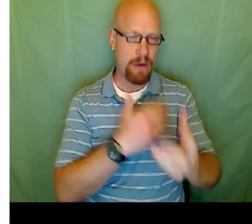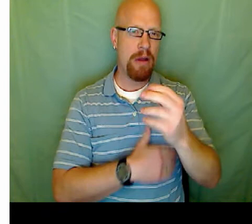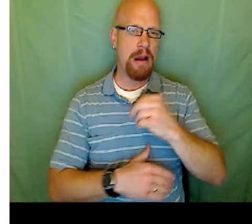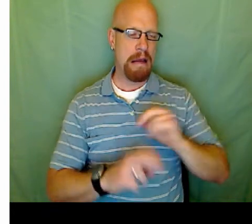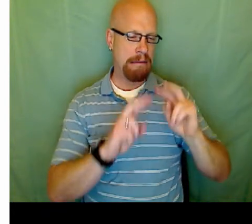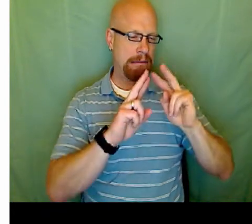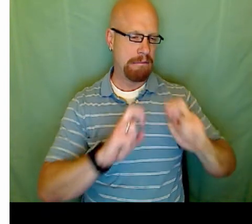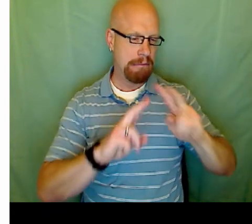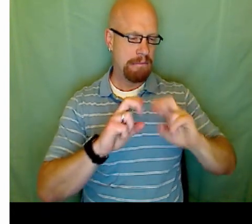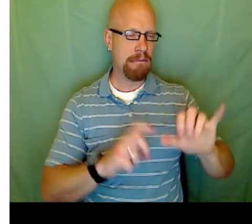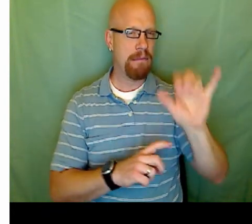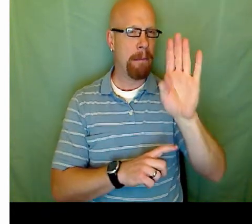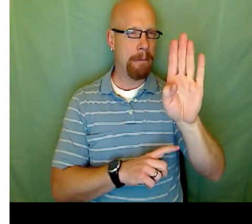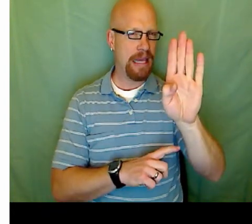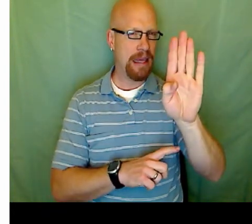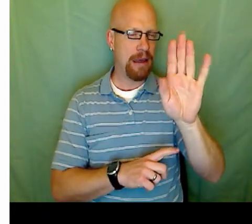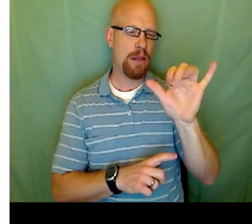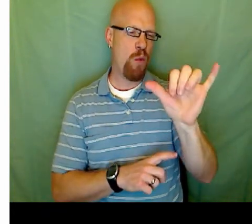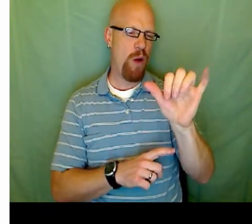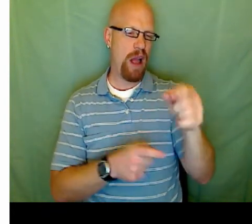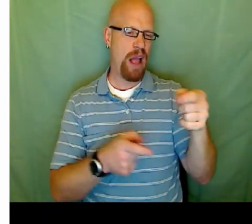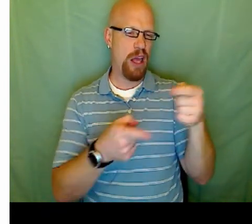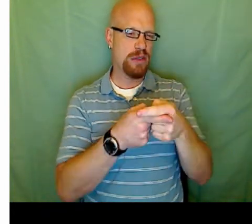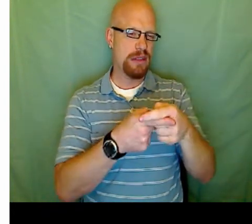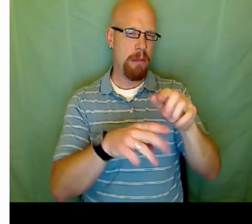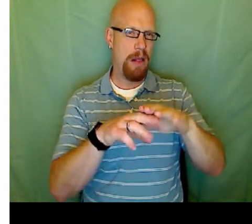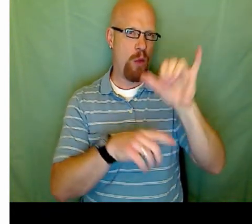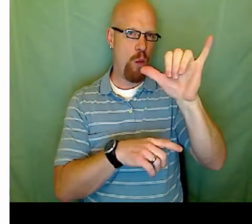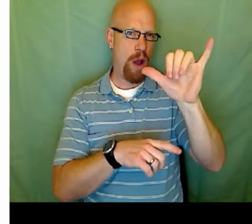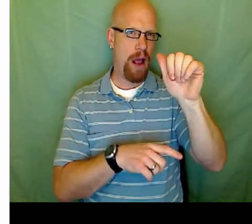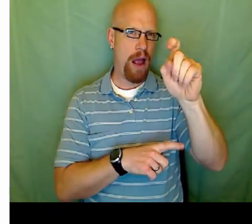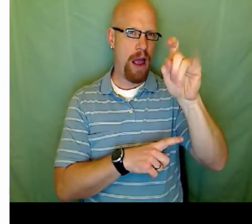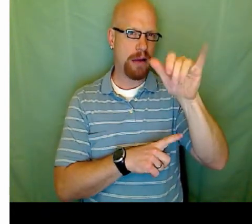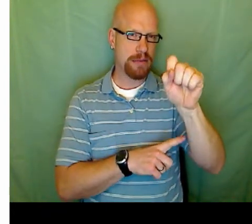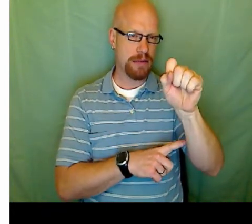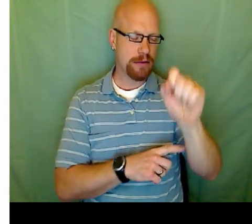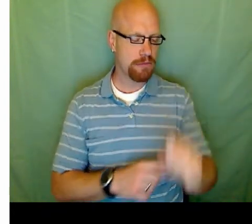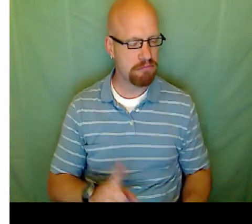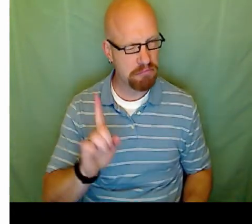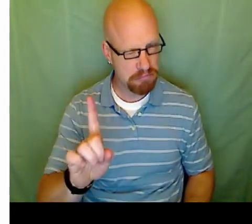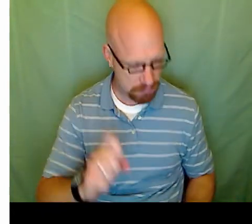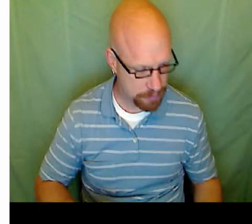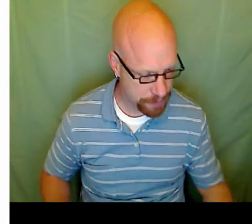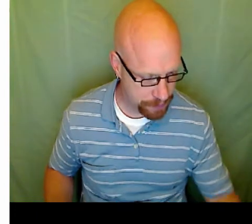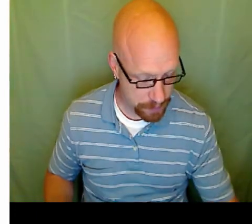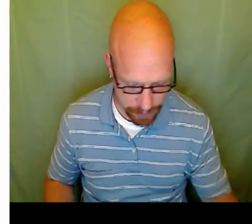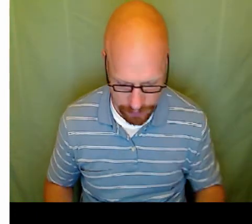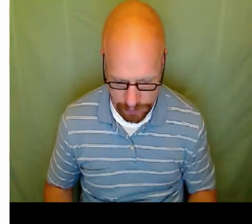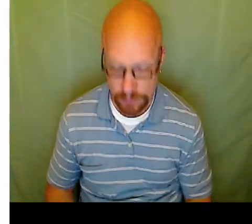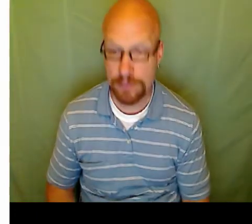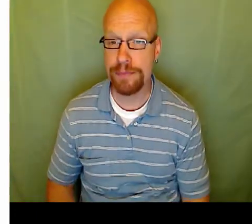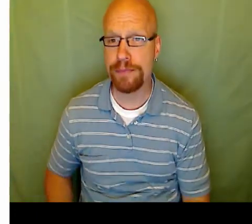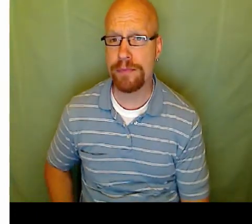We needed slope and we also need the y intercept, the b term. So, hold on.